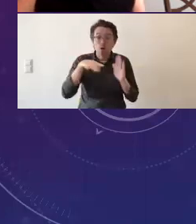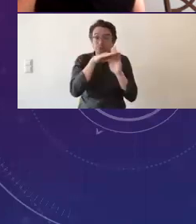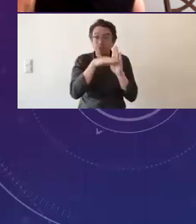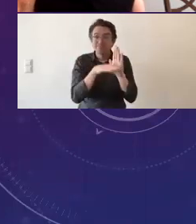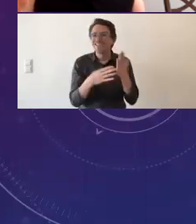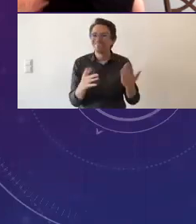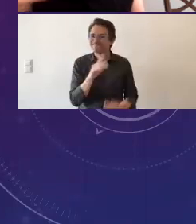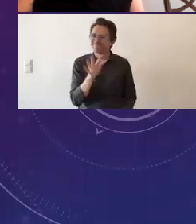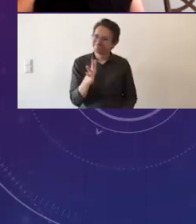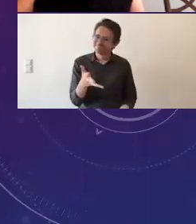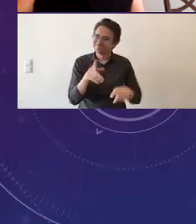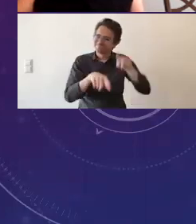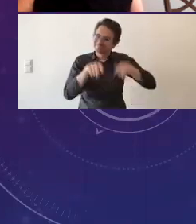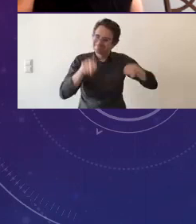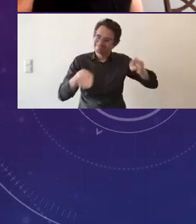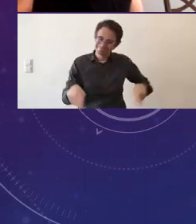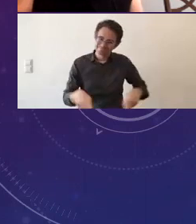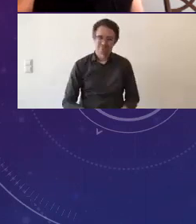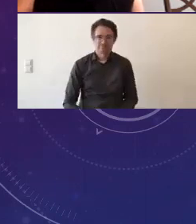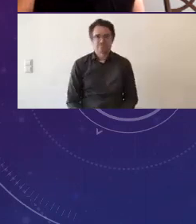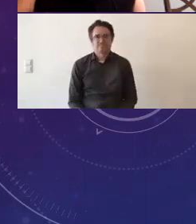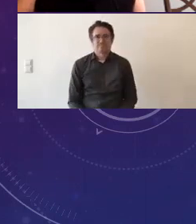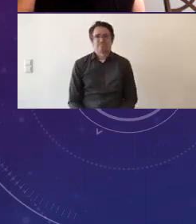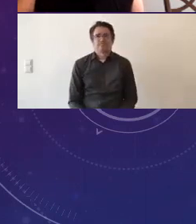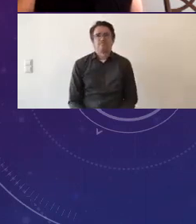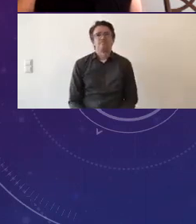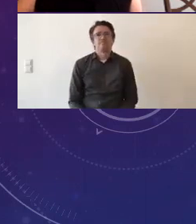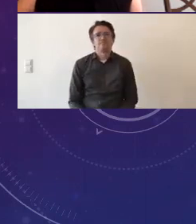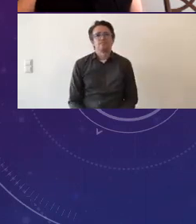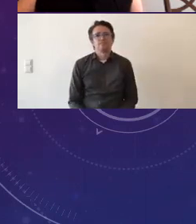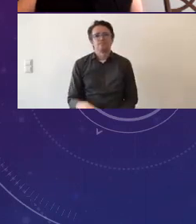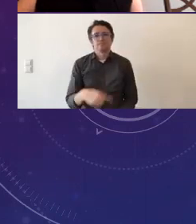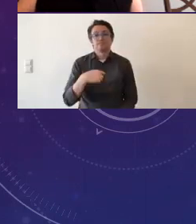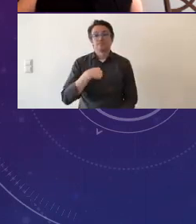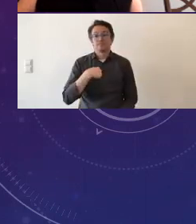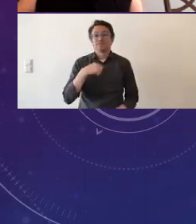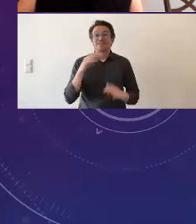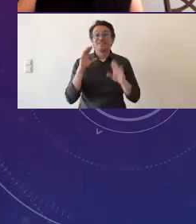how we are responding to covert next slide please